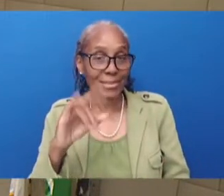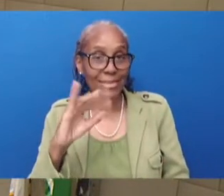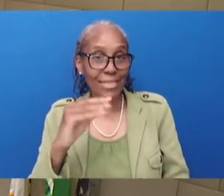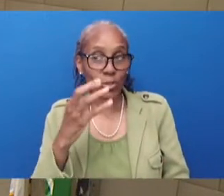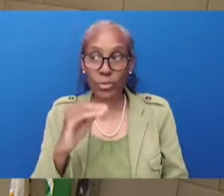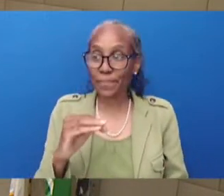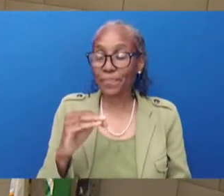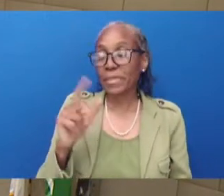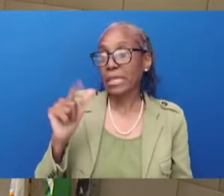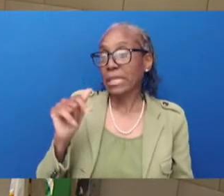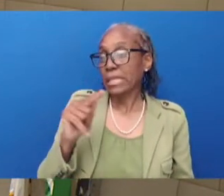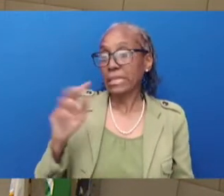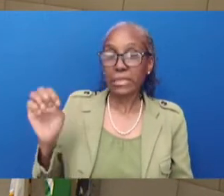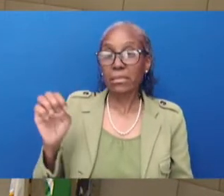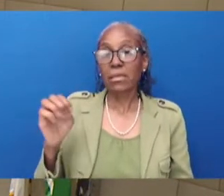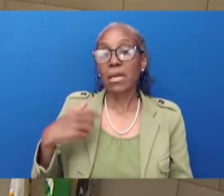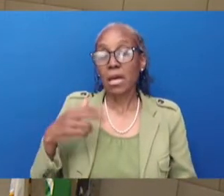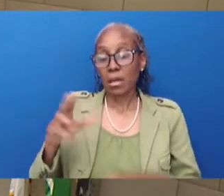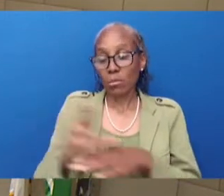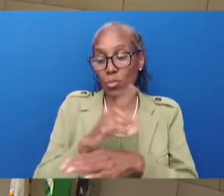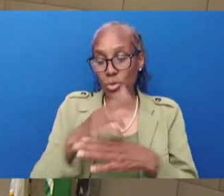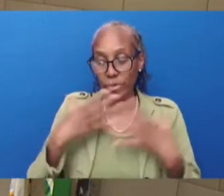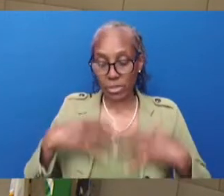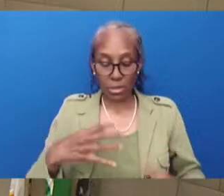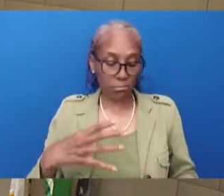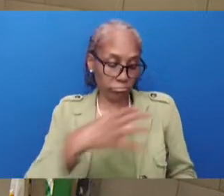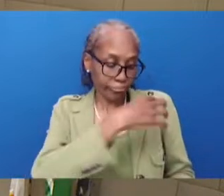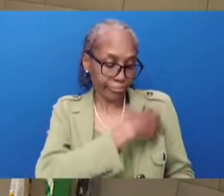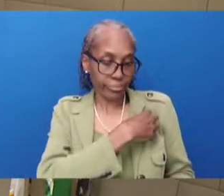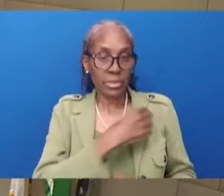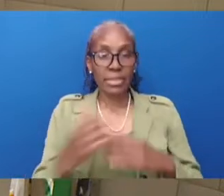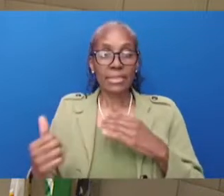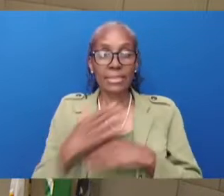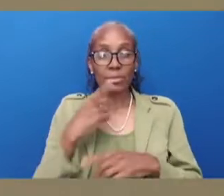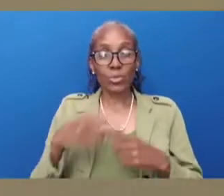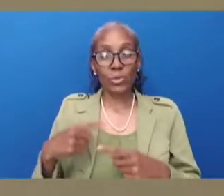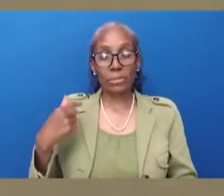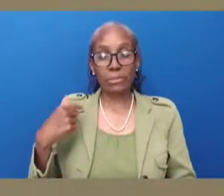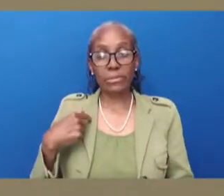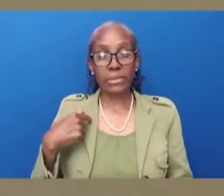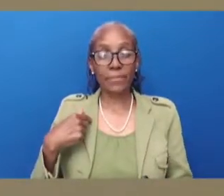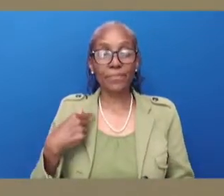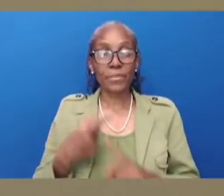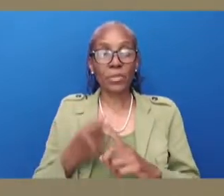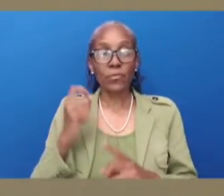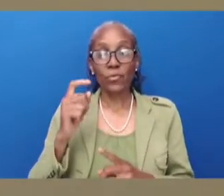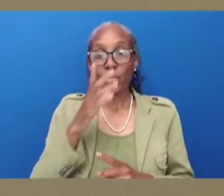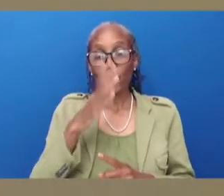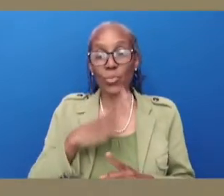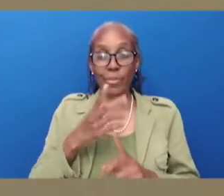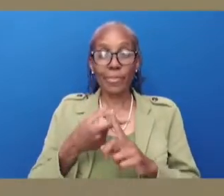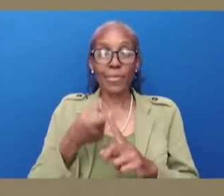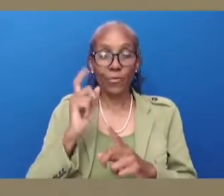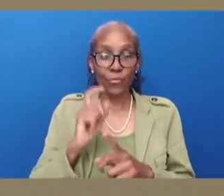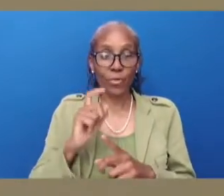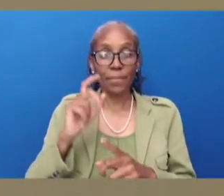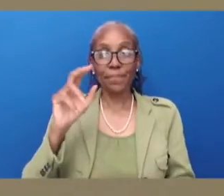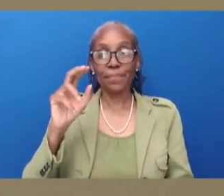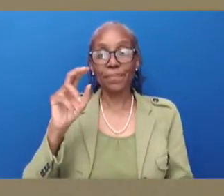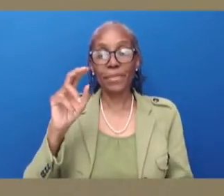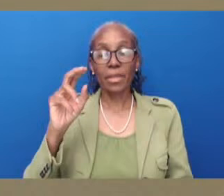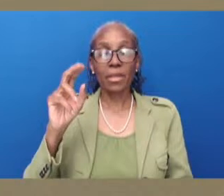THANK YOU.